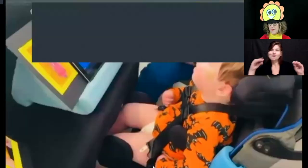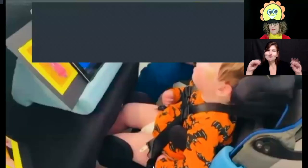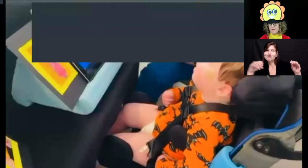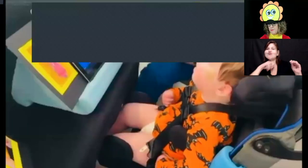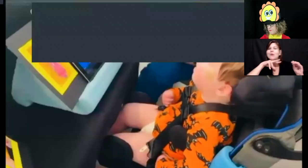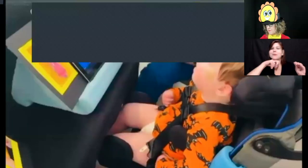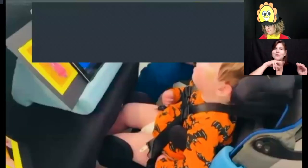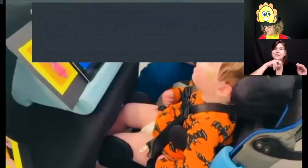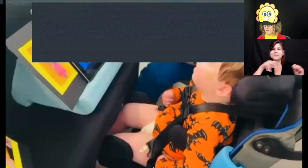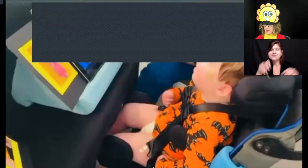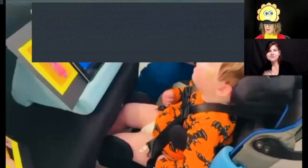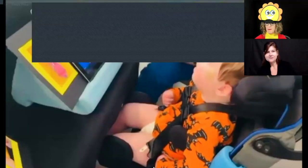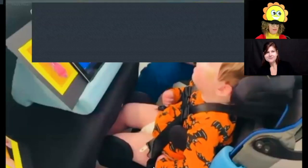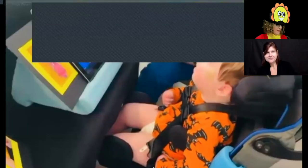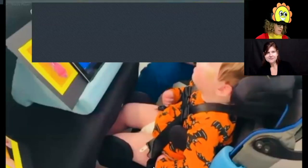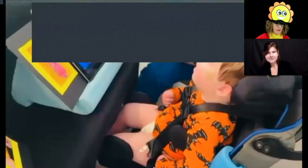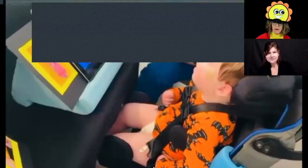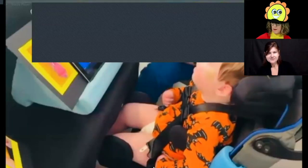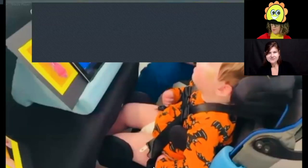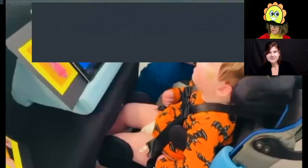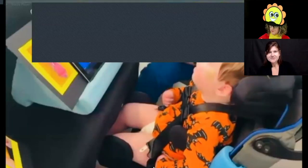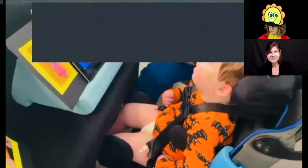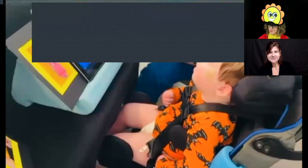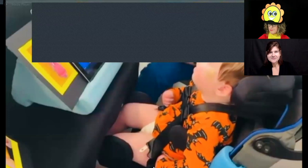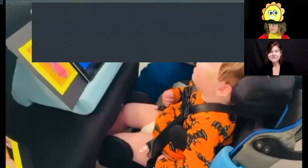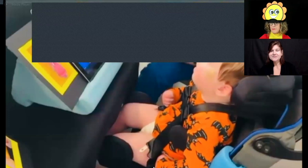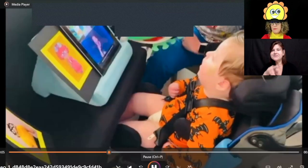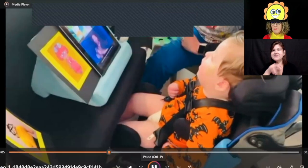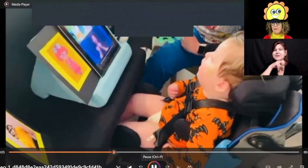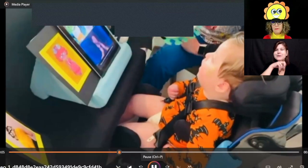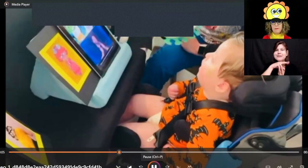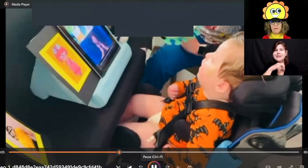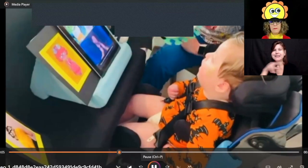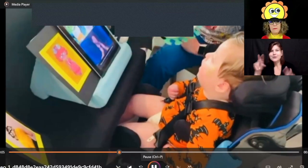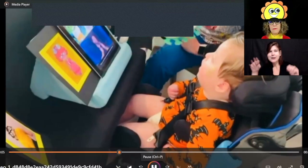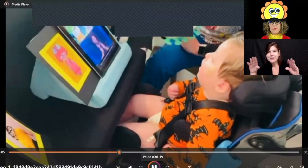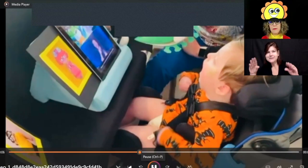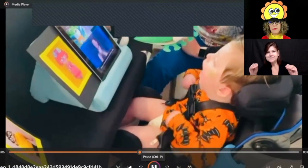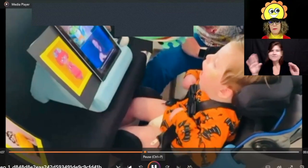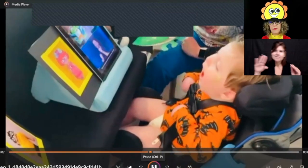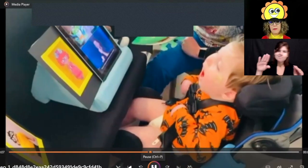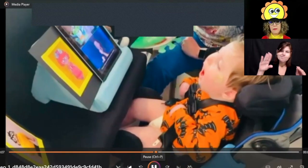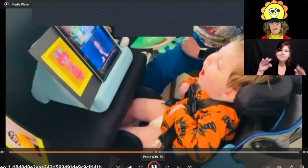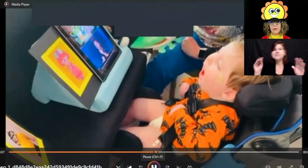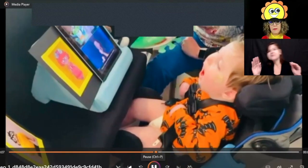Let's ribbit, ribbit Ribbit, ribbit